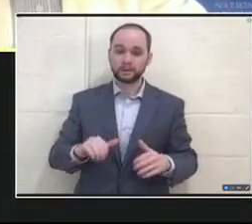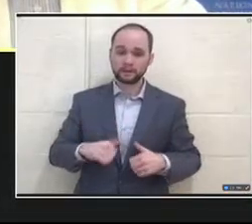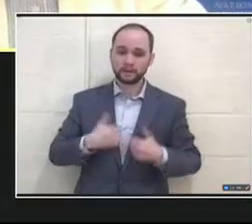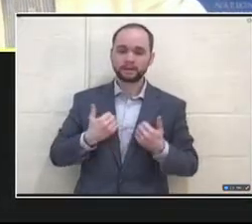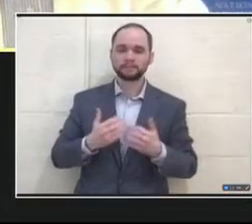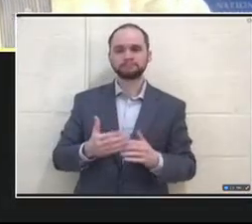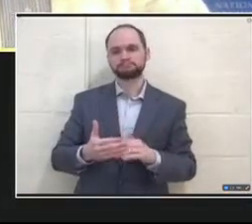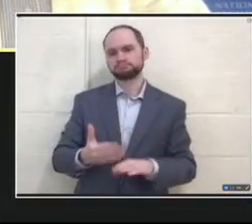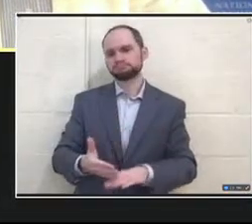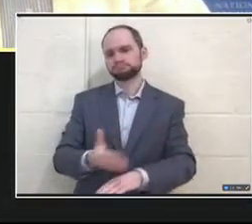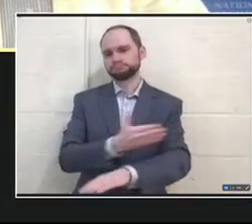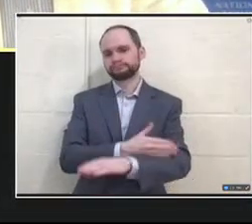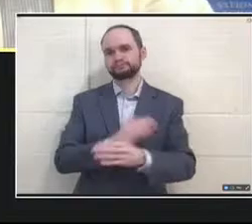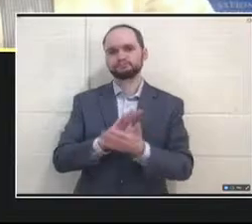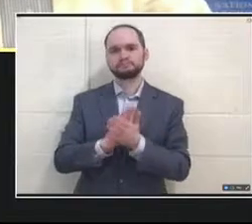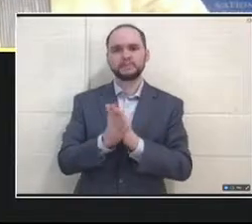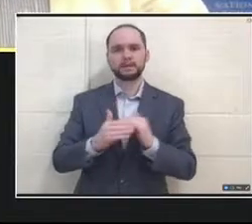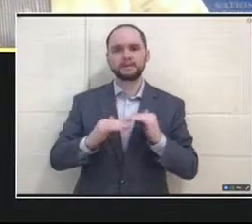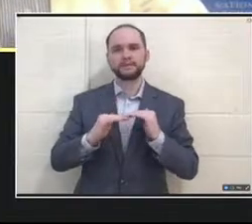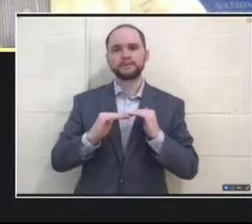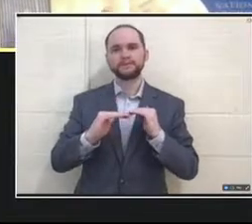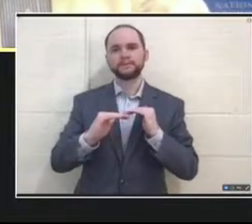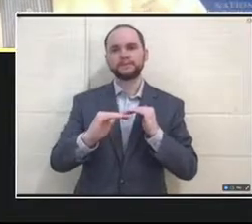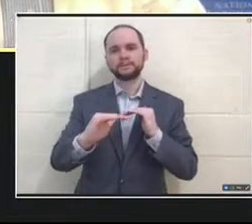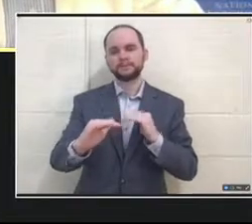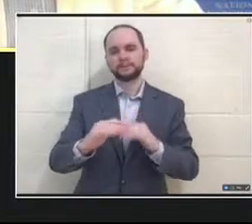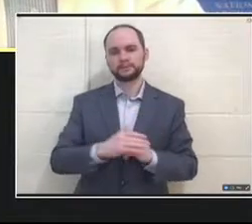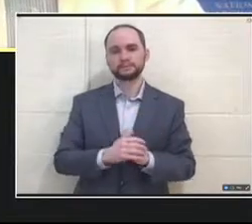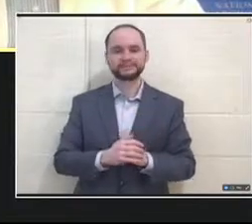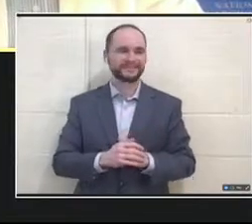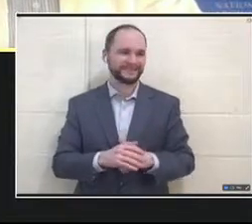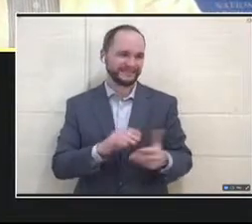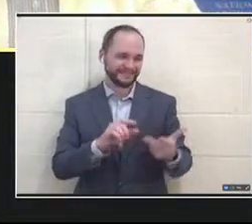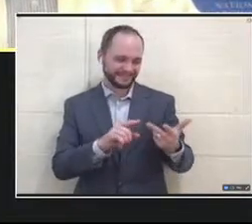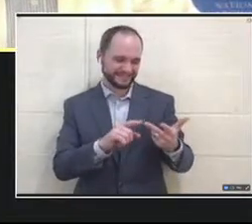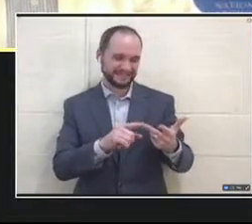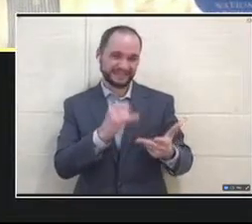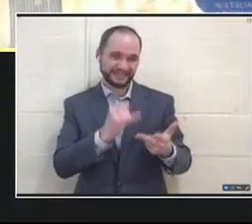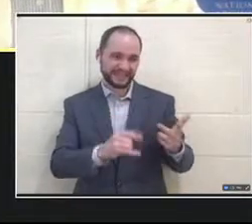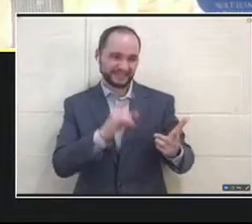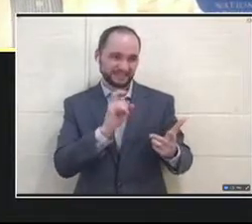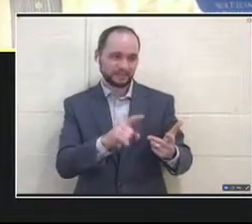us up with the last question. We're close to being out of time. What advice do you